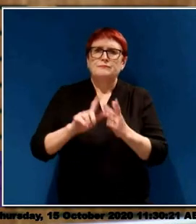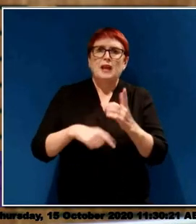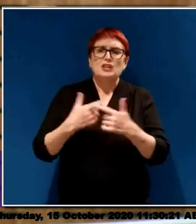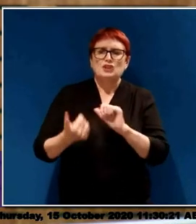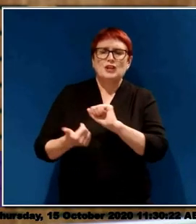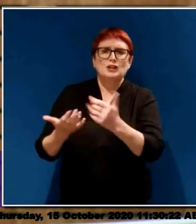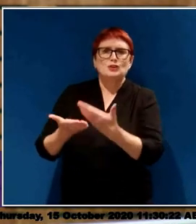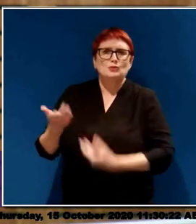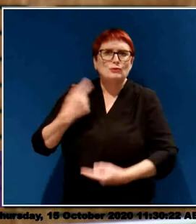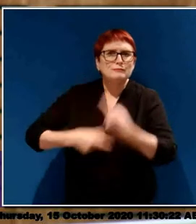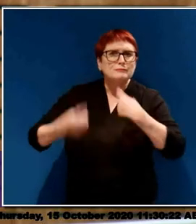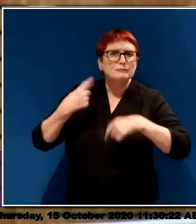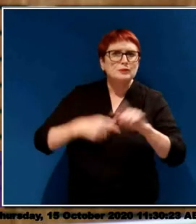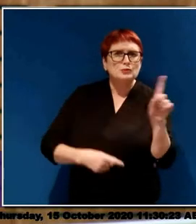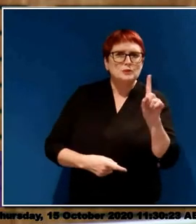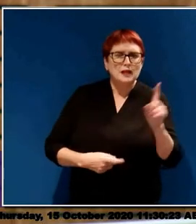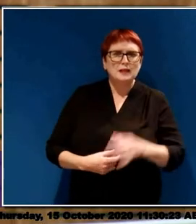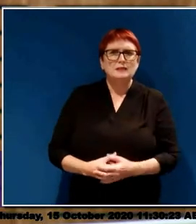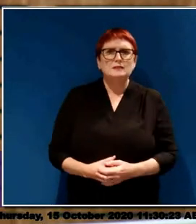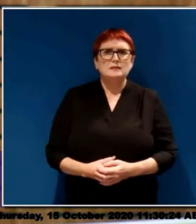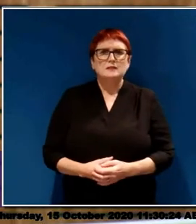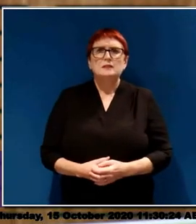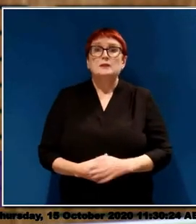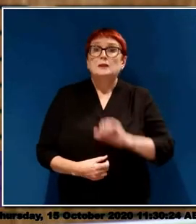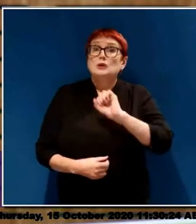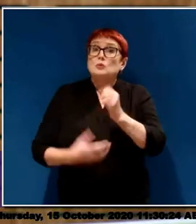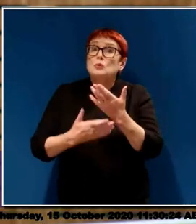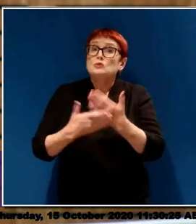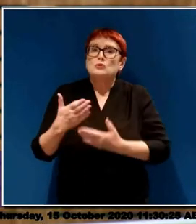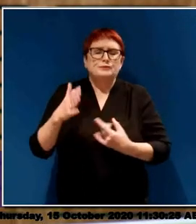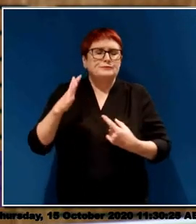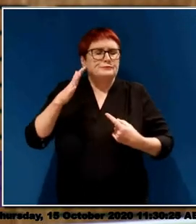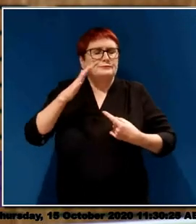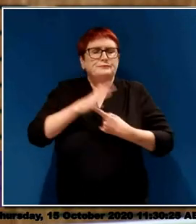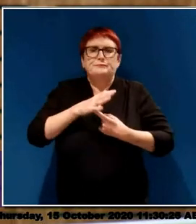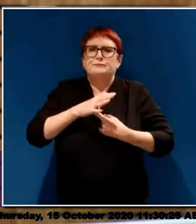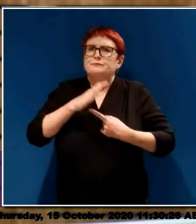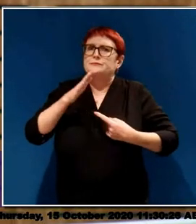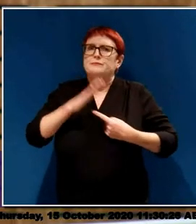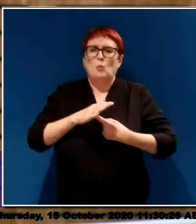It is very important and I want to convey our appreciation and